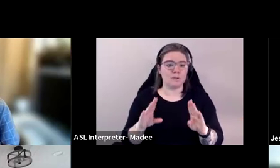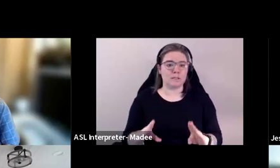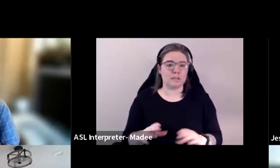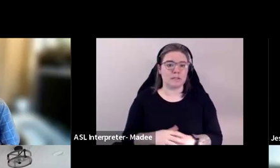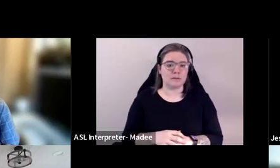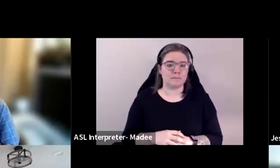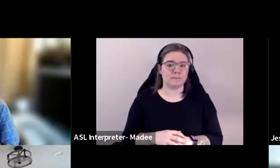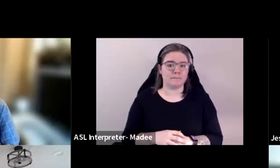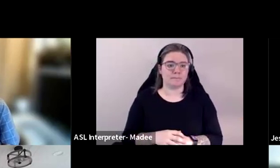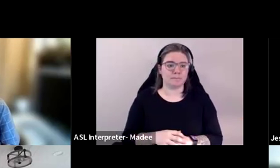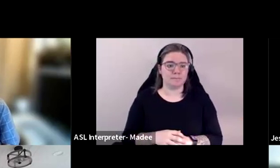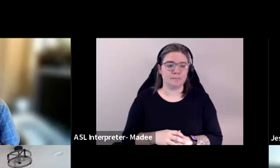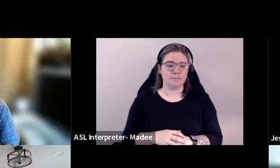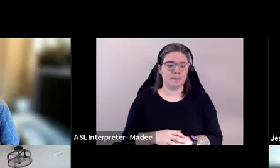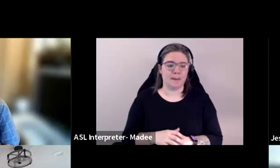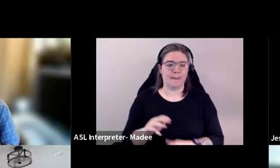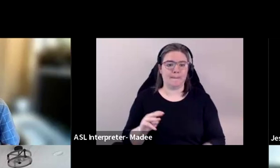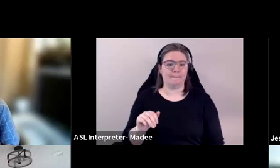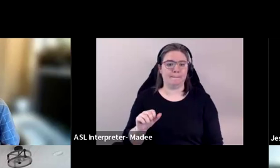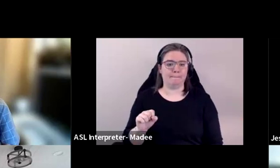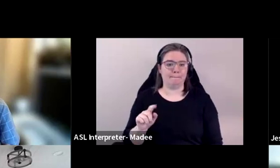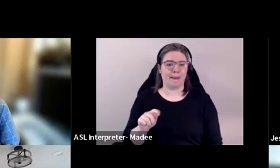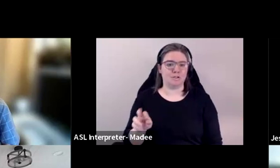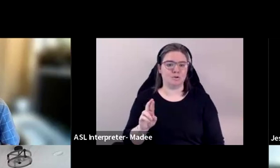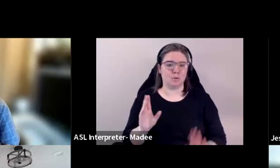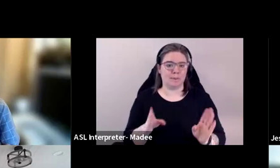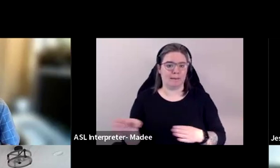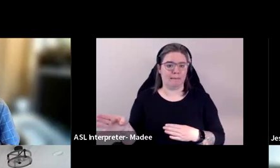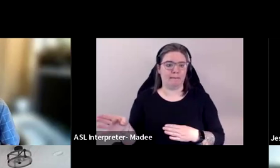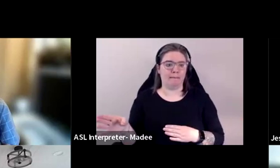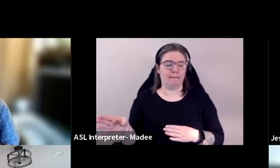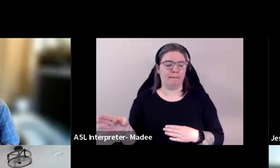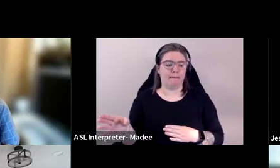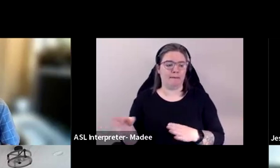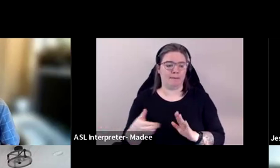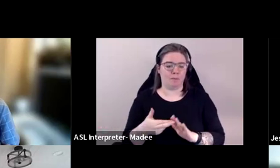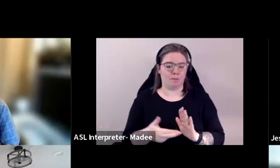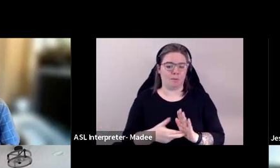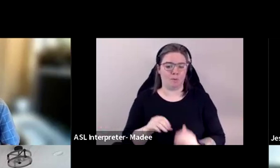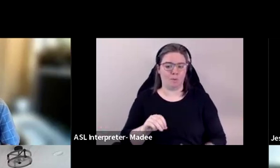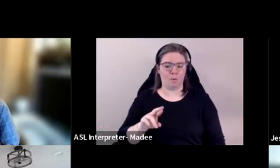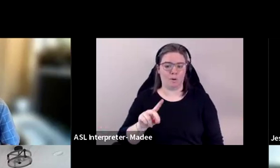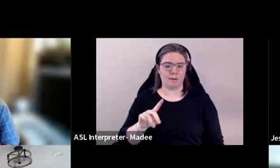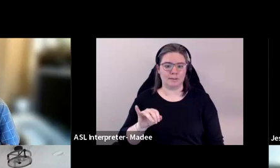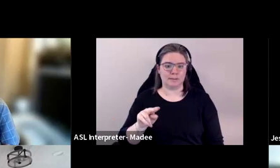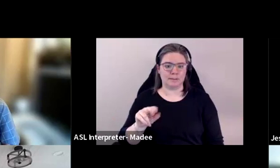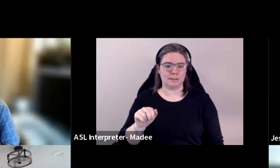master plans and ordinances, and if you get language about both affordability.